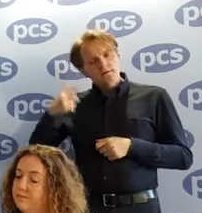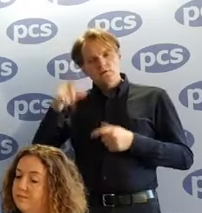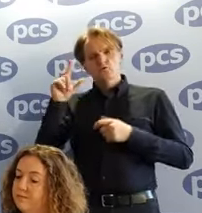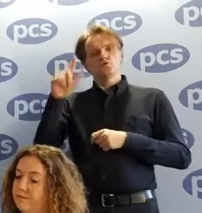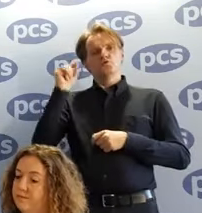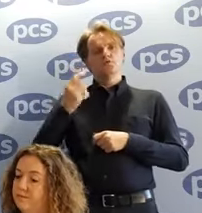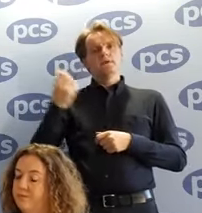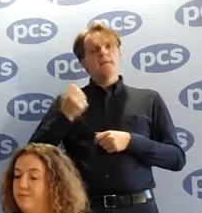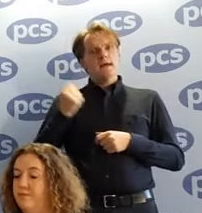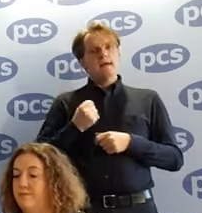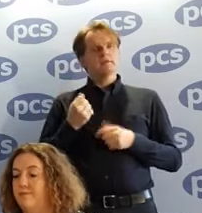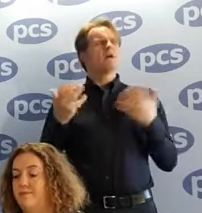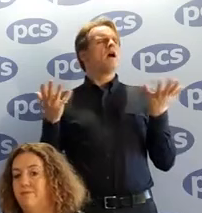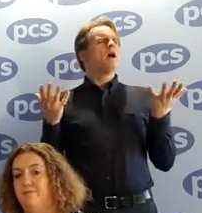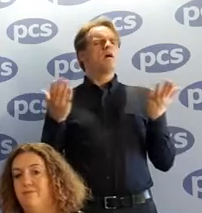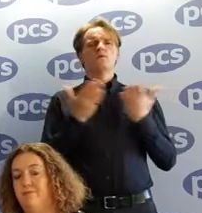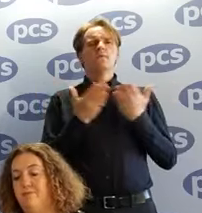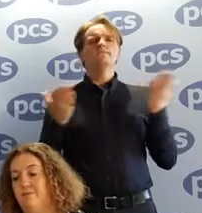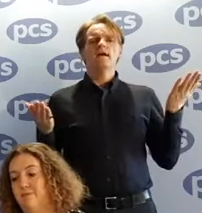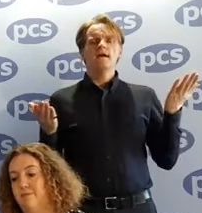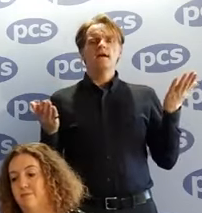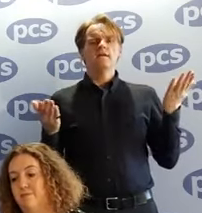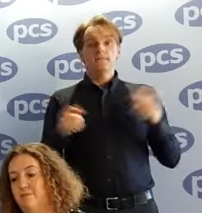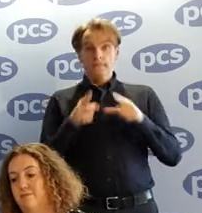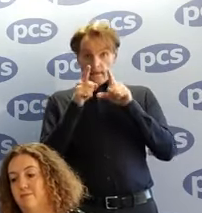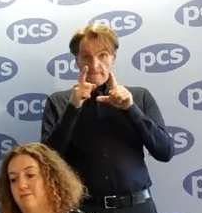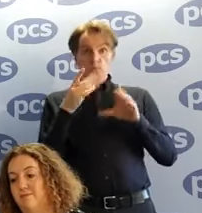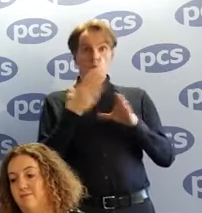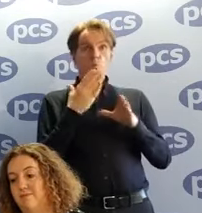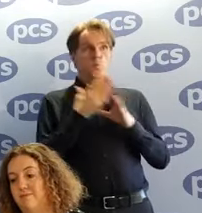really is simple that if you work in the public sector, a museum or a gallery,